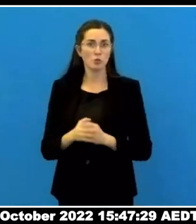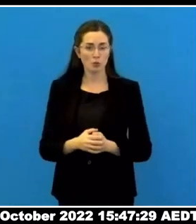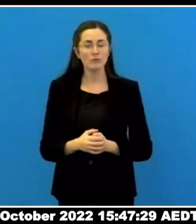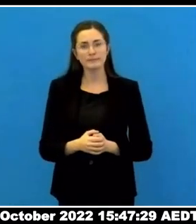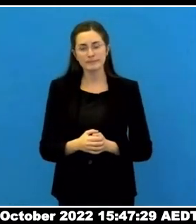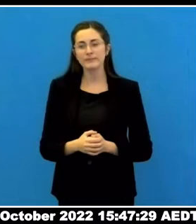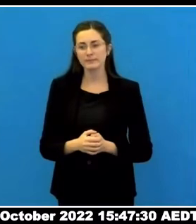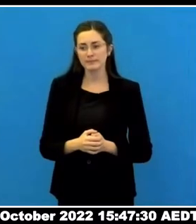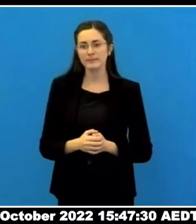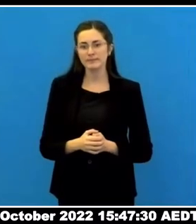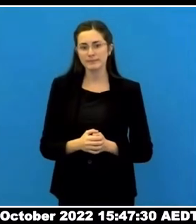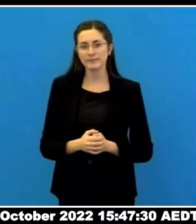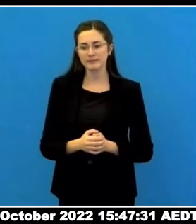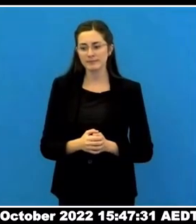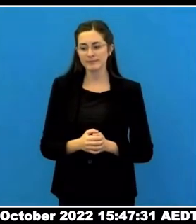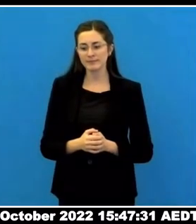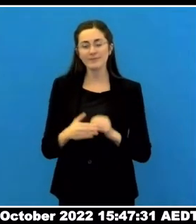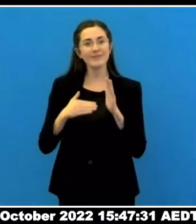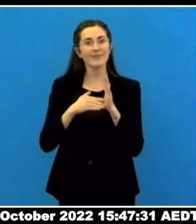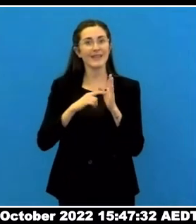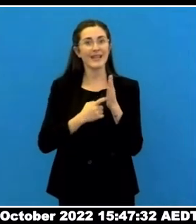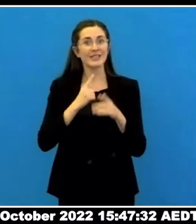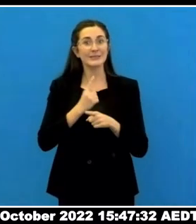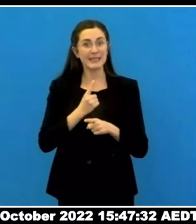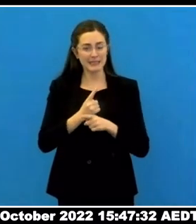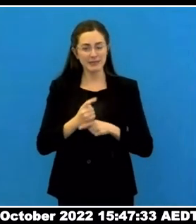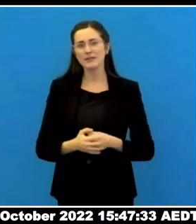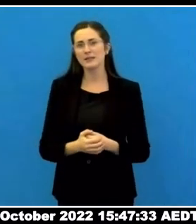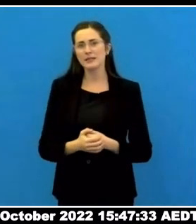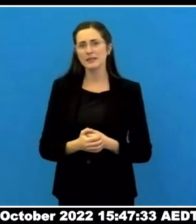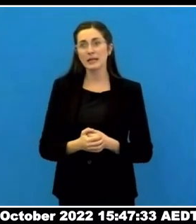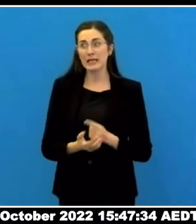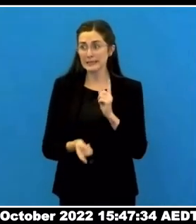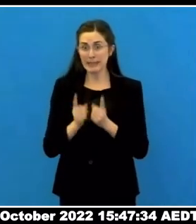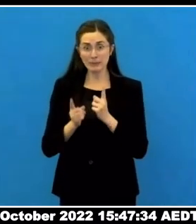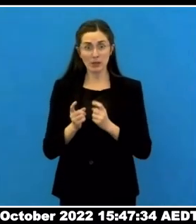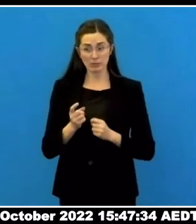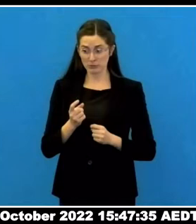Zara. Sometimes people, they don't know if they have a disability or not.